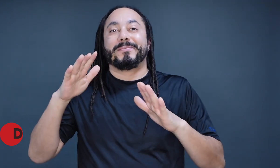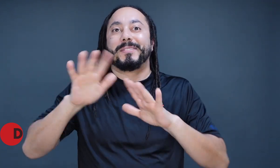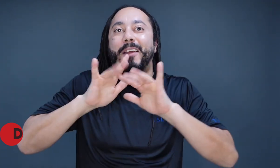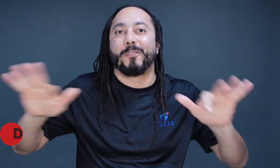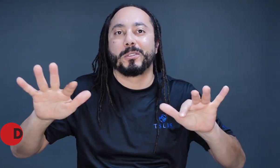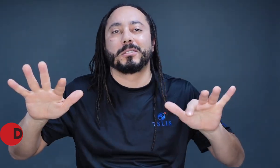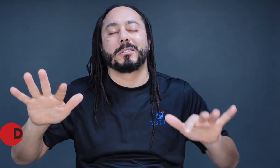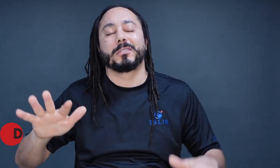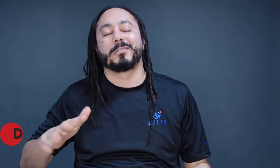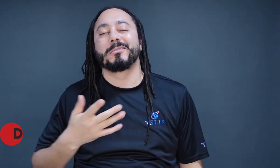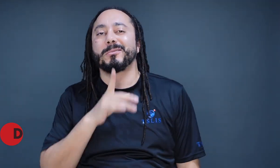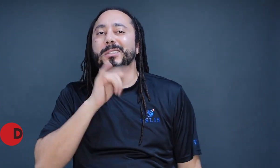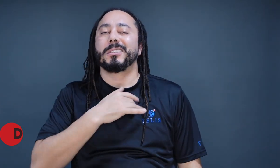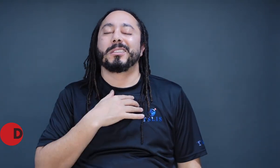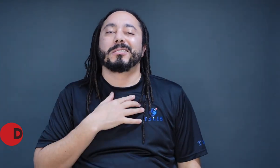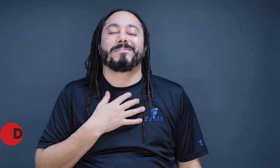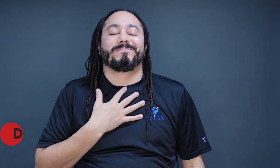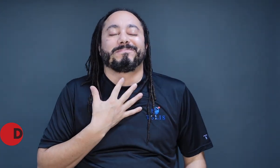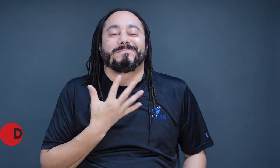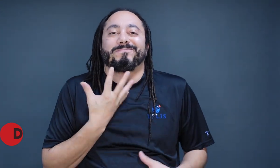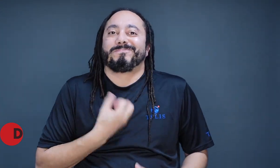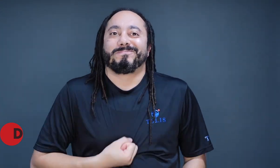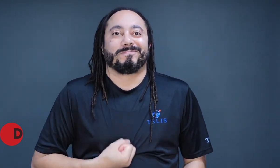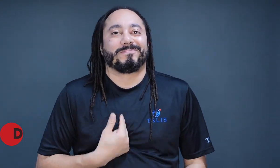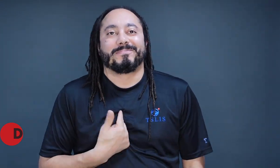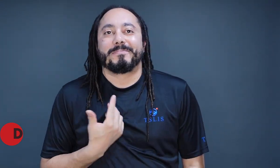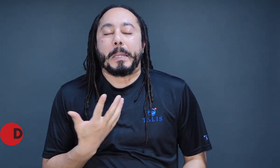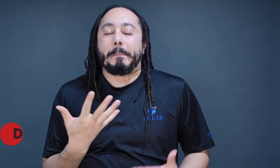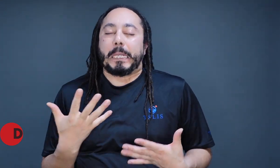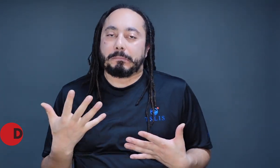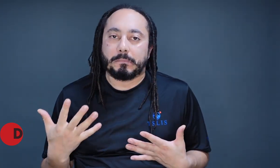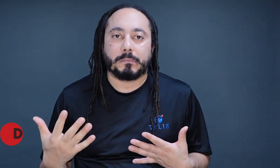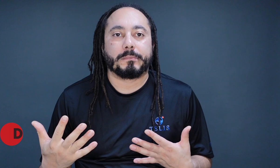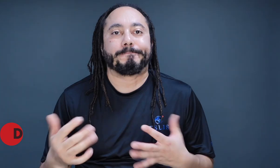It is really not a good feeling but I still stay and interpret.